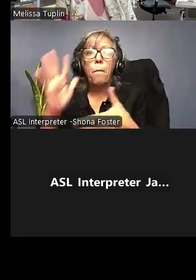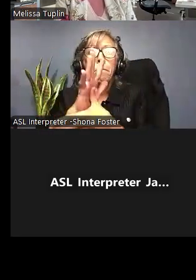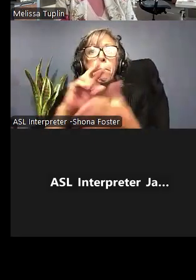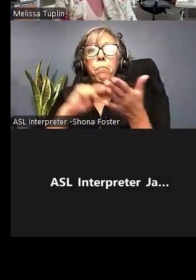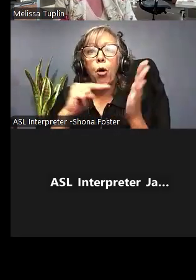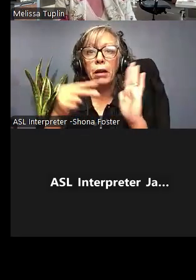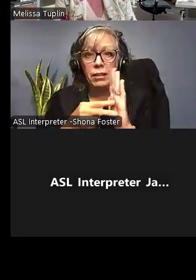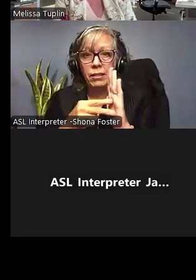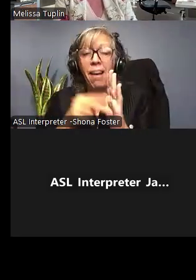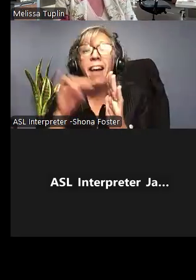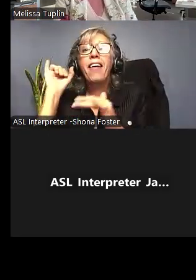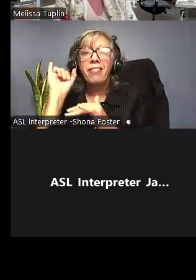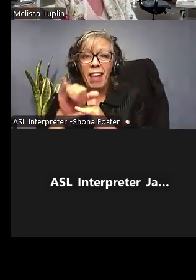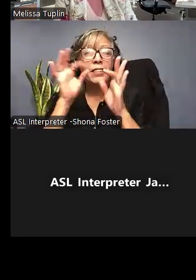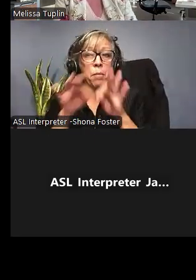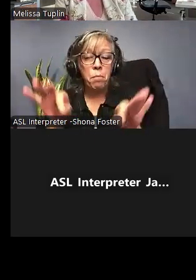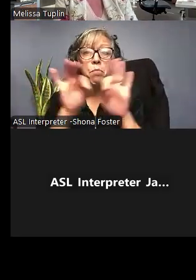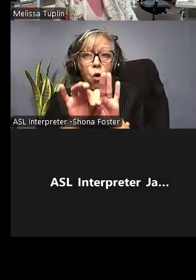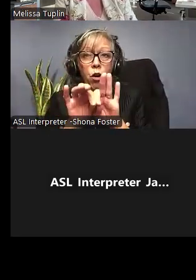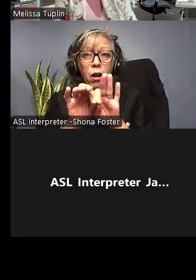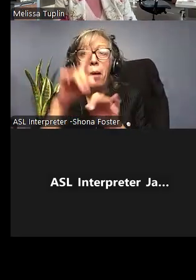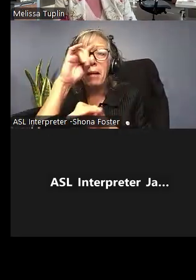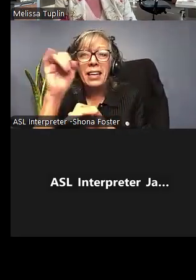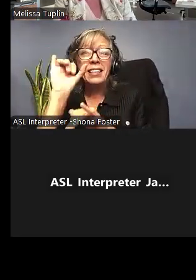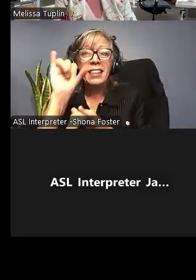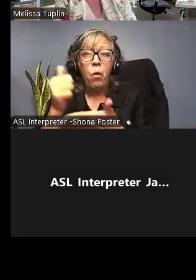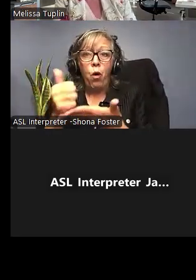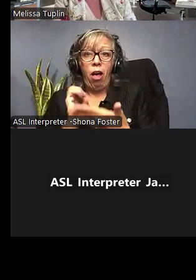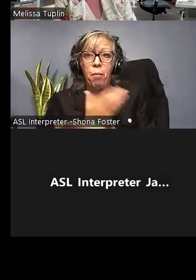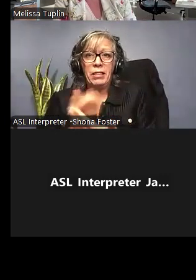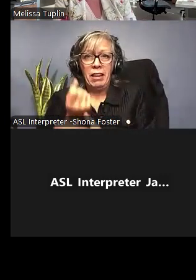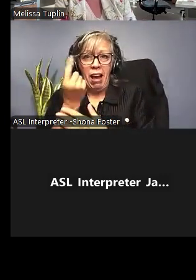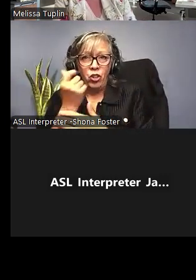context and focus of how assessors will be considering your organization's work.